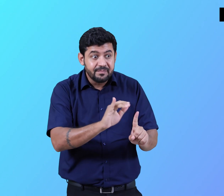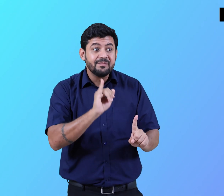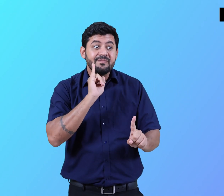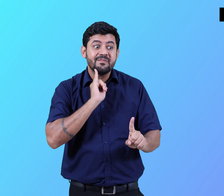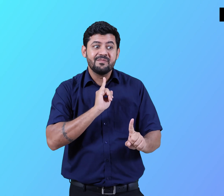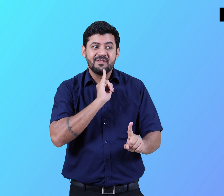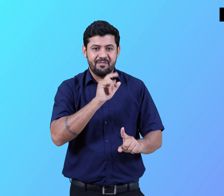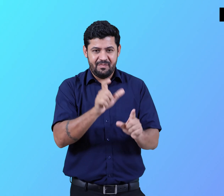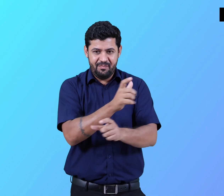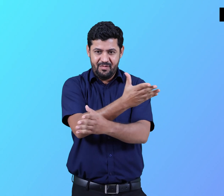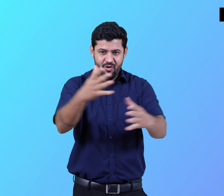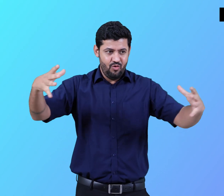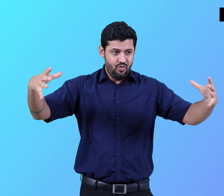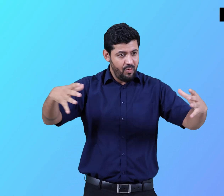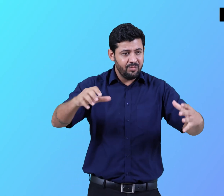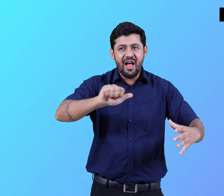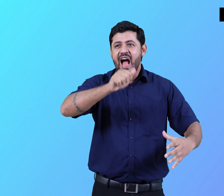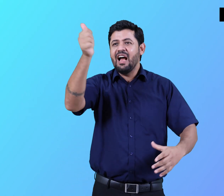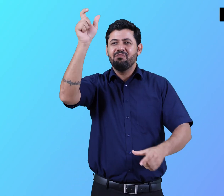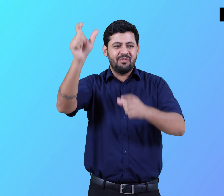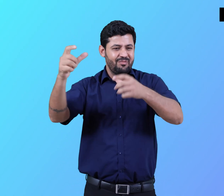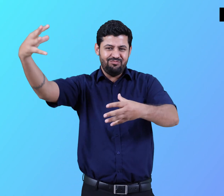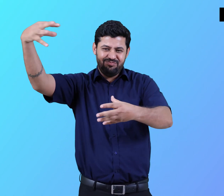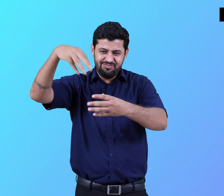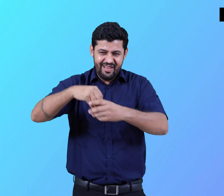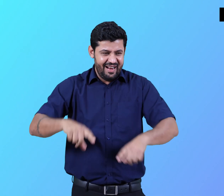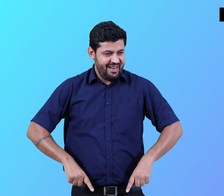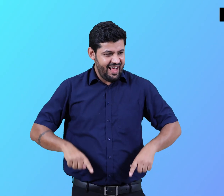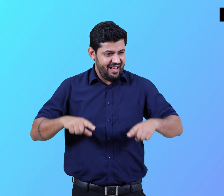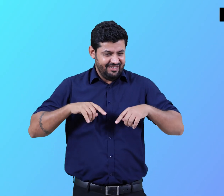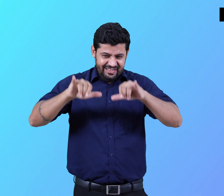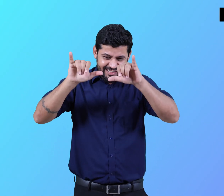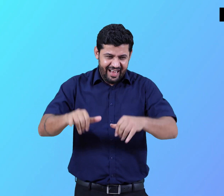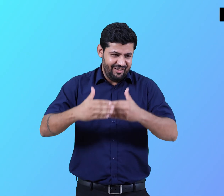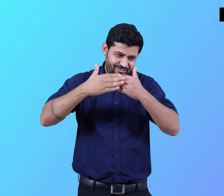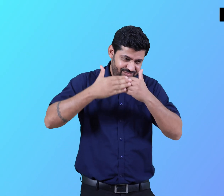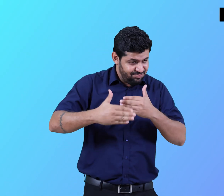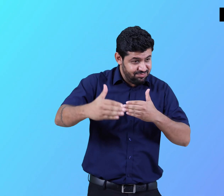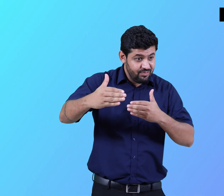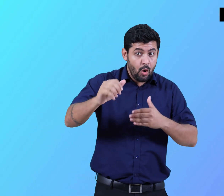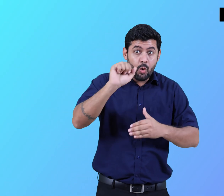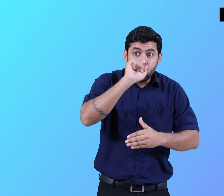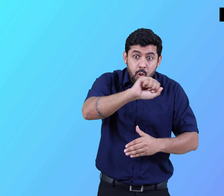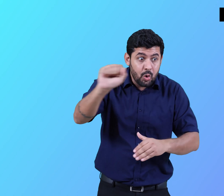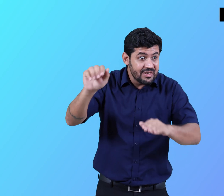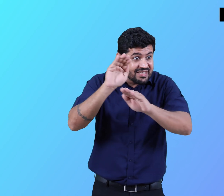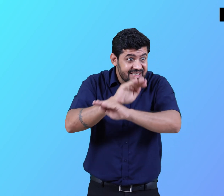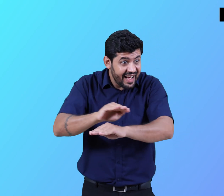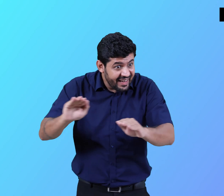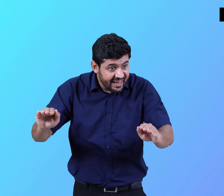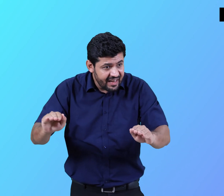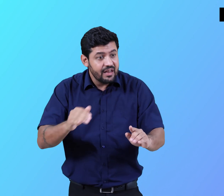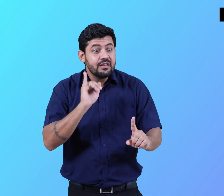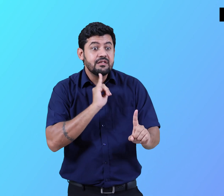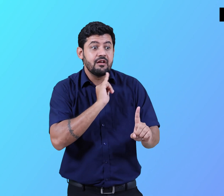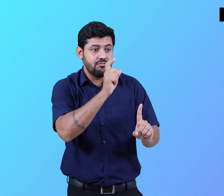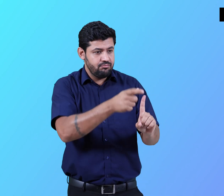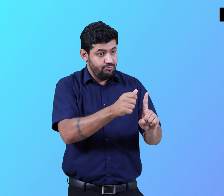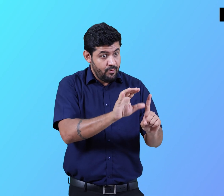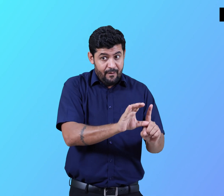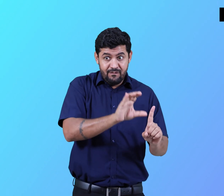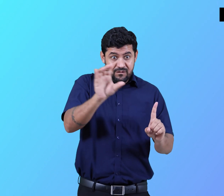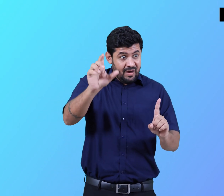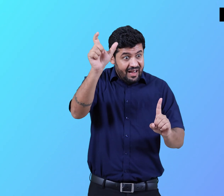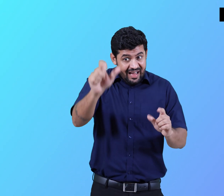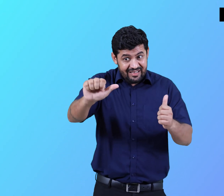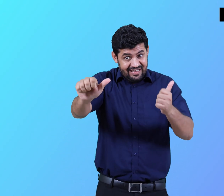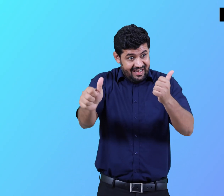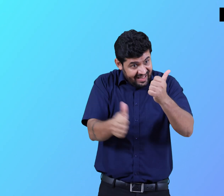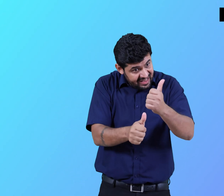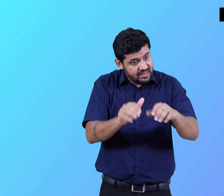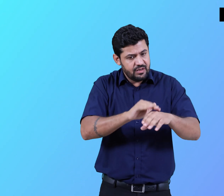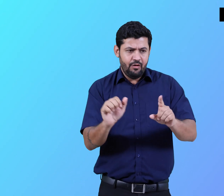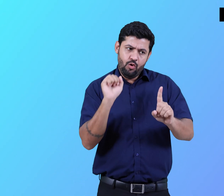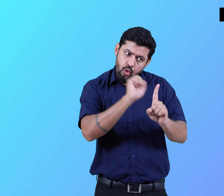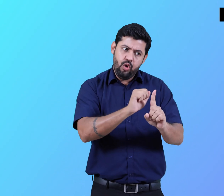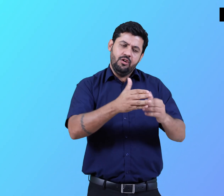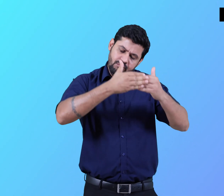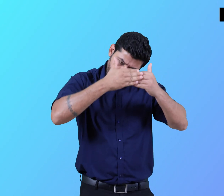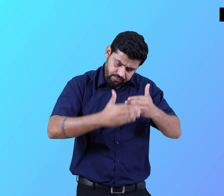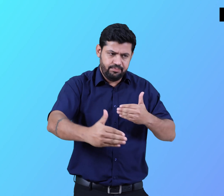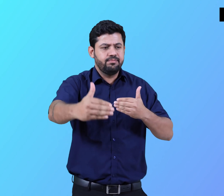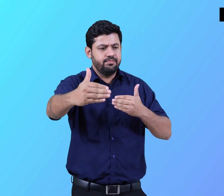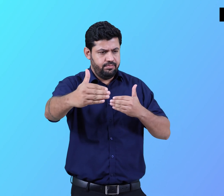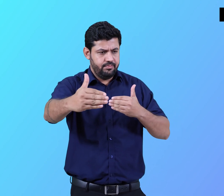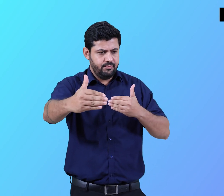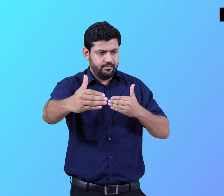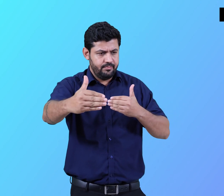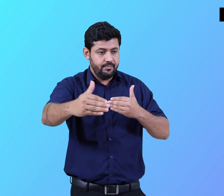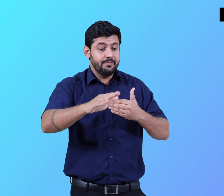Also, you may buy children from the foreigners living in your land, including their children who are born in your land. These child slaves will belong to you.